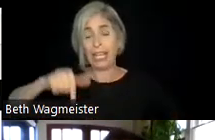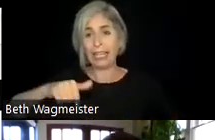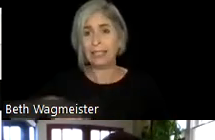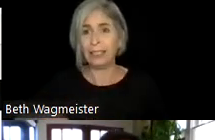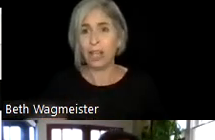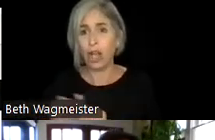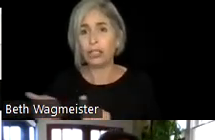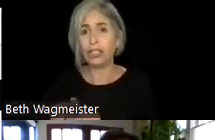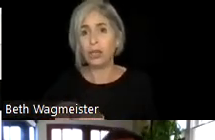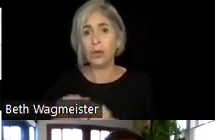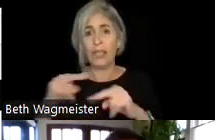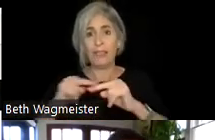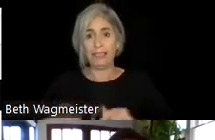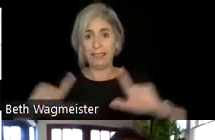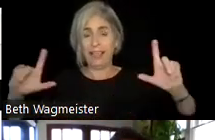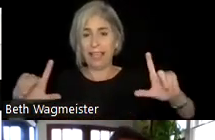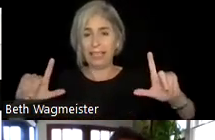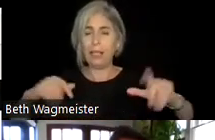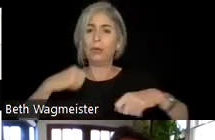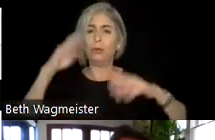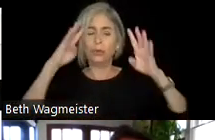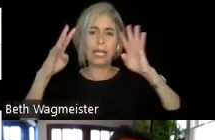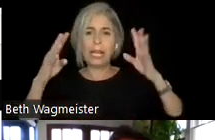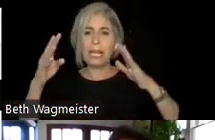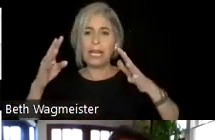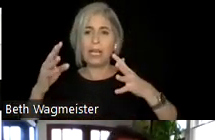, survey, survey, please give us feed barks the survey link is in the chat